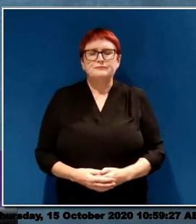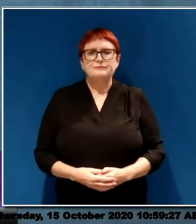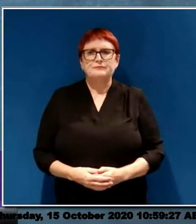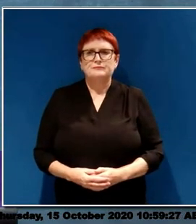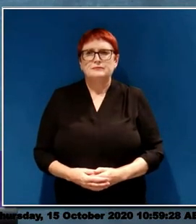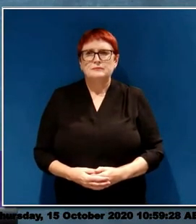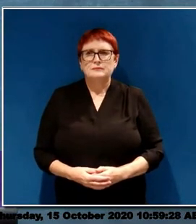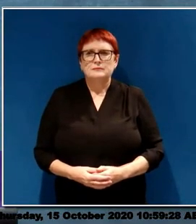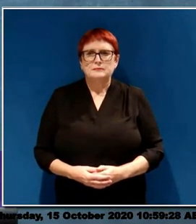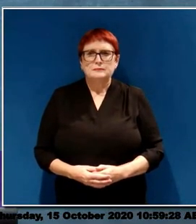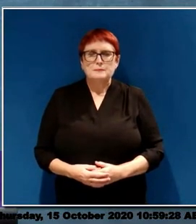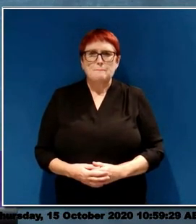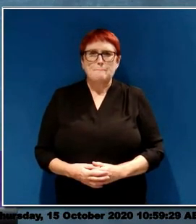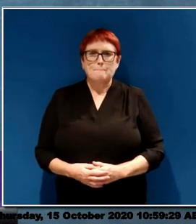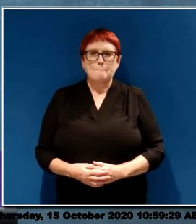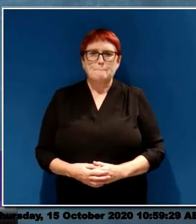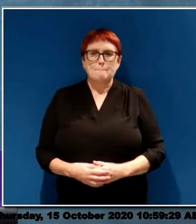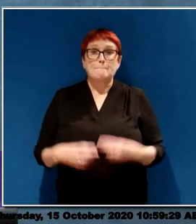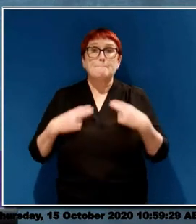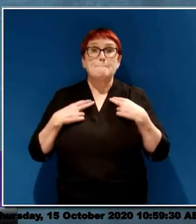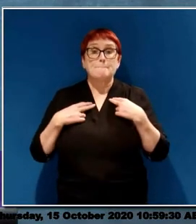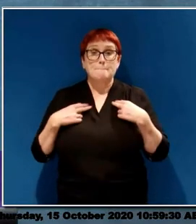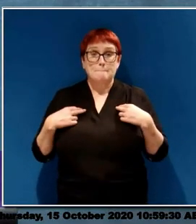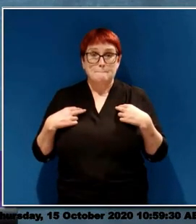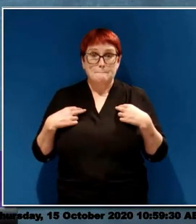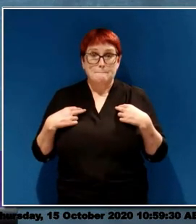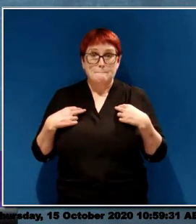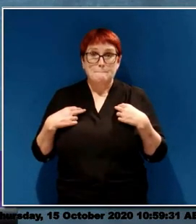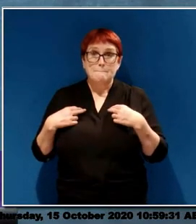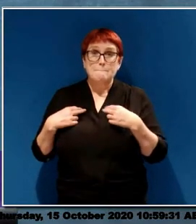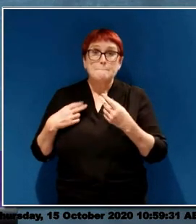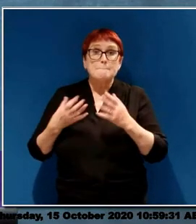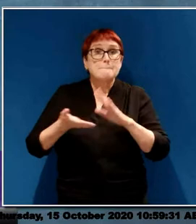And so Sharon and Alex, around that time I think Jack